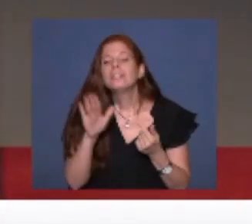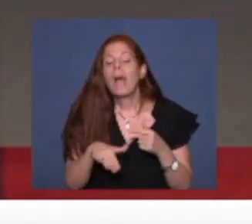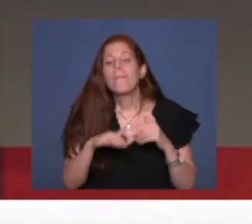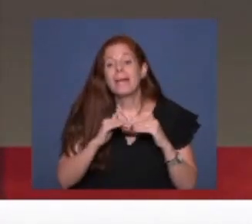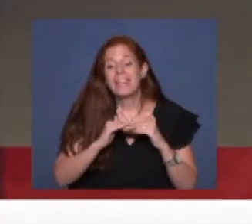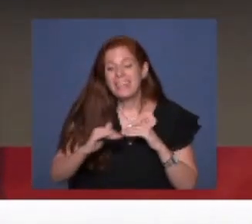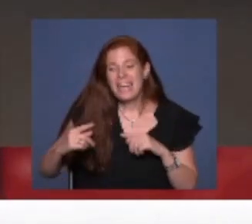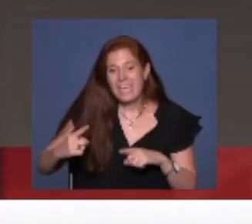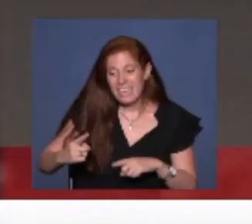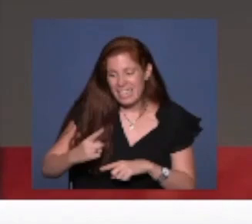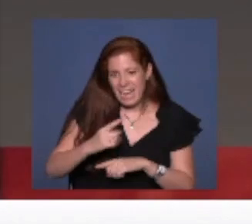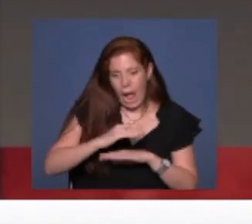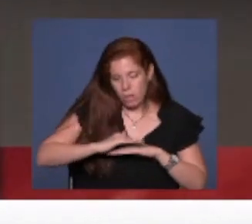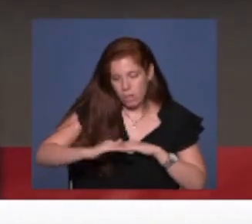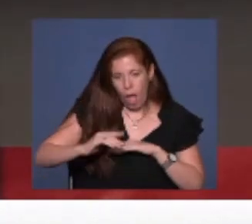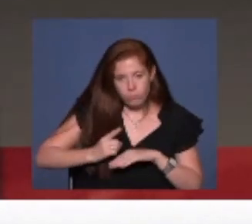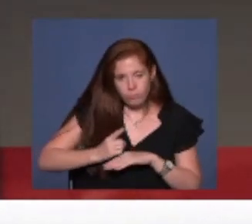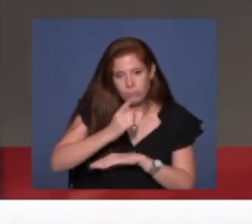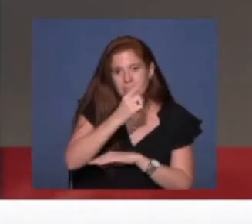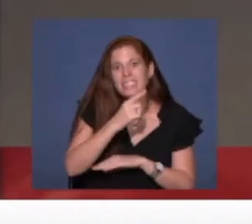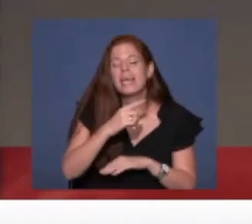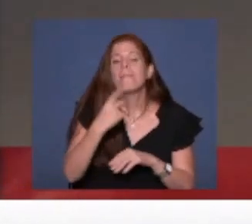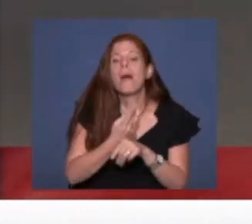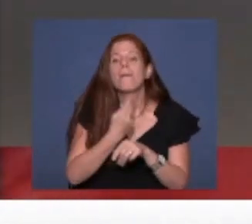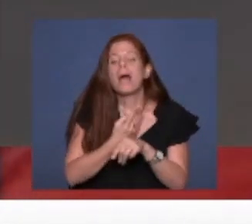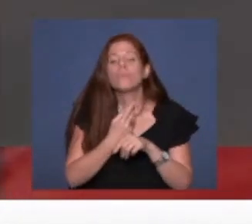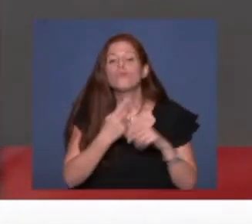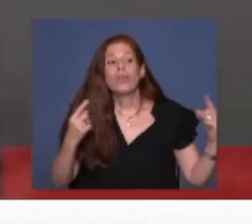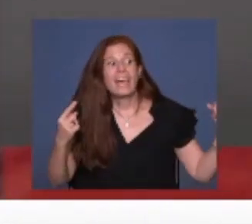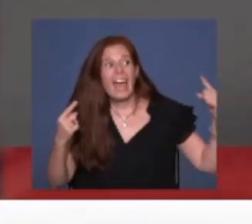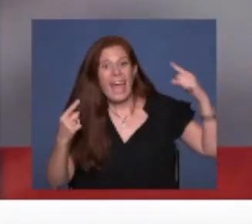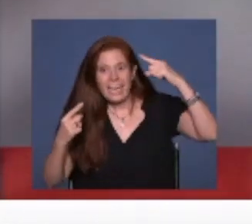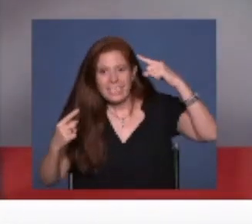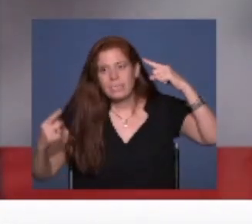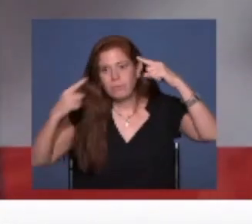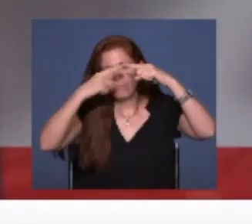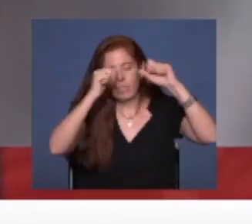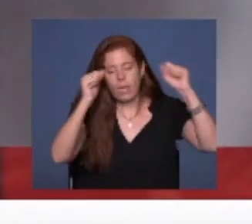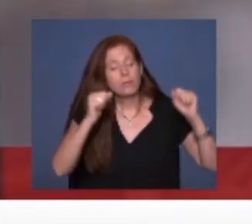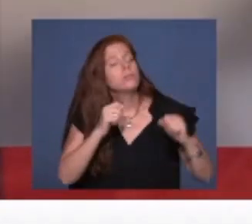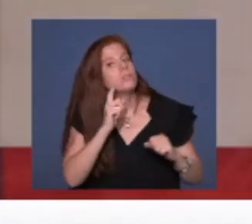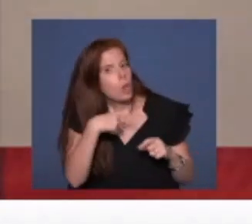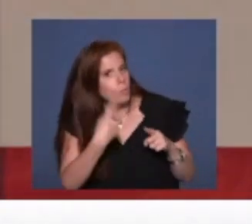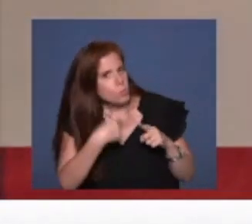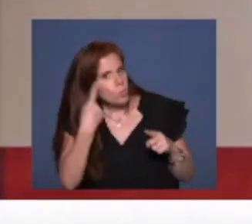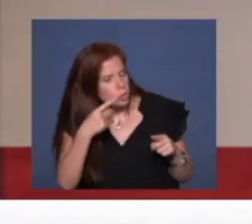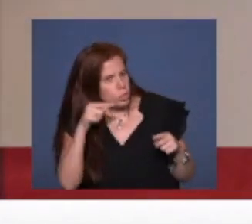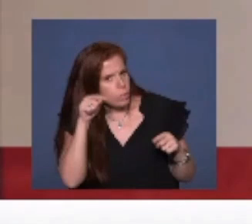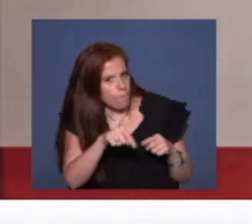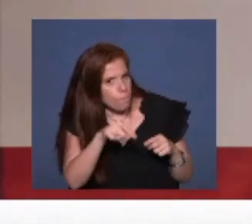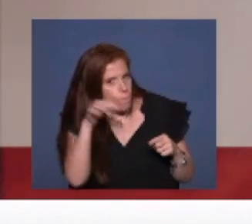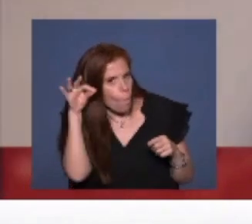But it has to be very precise in order to hit Eilat. You know, that's not an easy area. -That's as far as they can reach from Yemen, 2,000 kilometers.